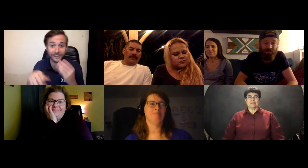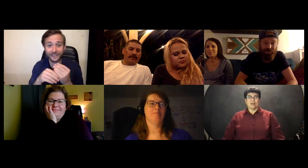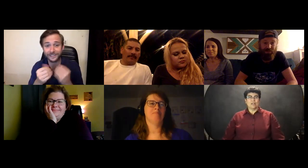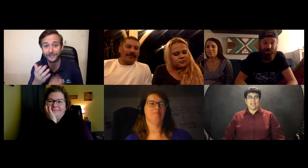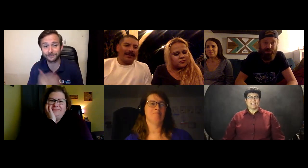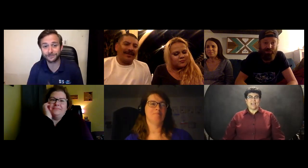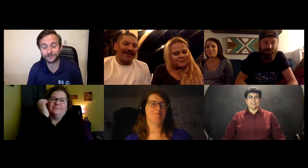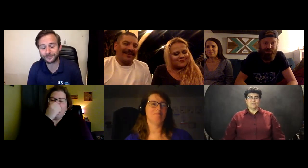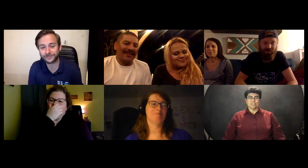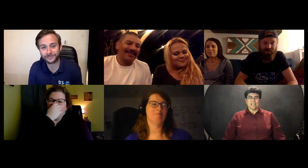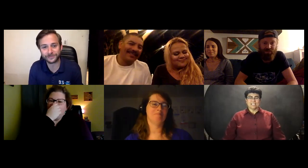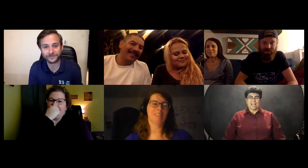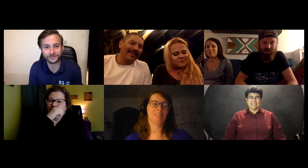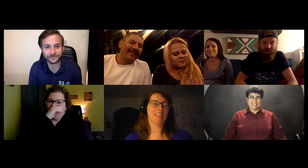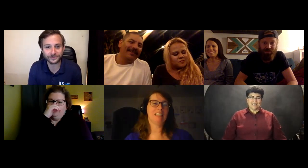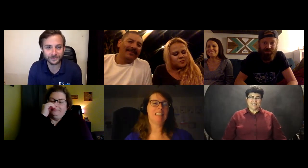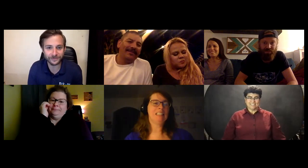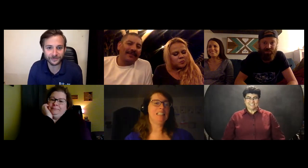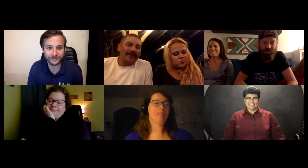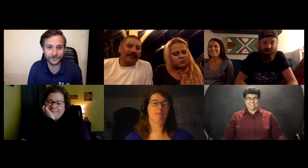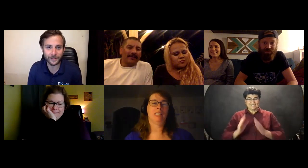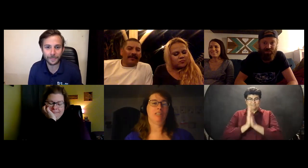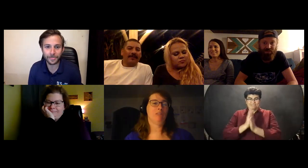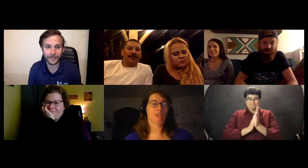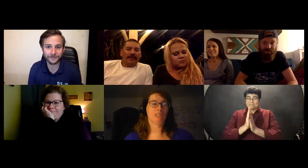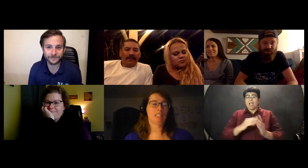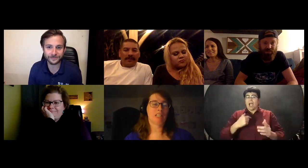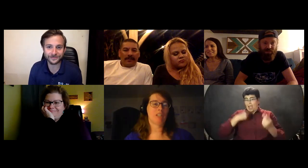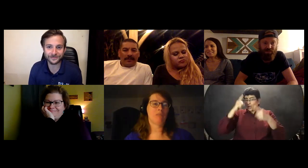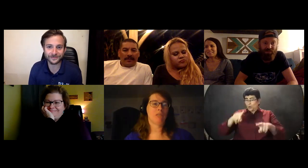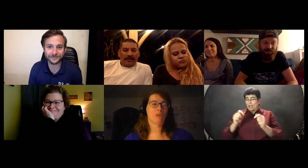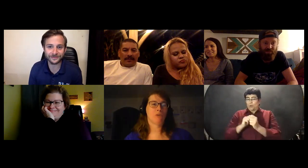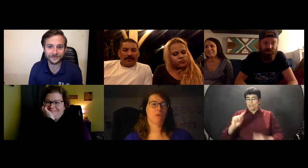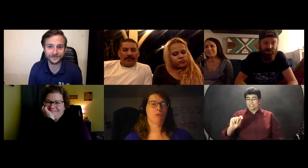okay kathy would you like to add anything um i agree with teresa